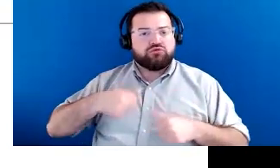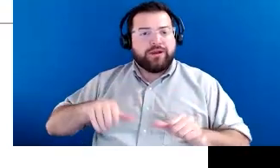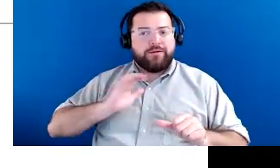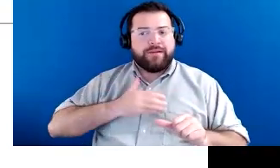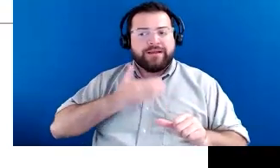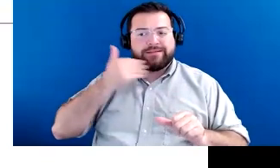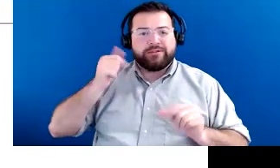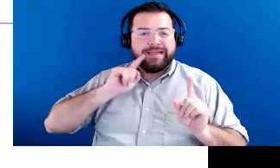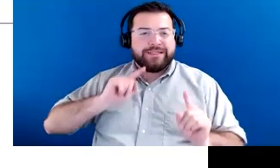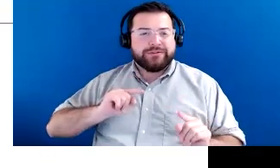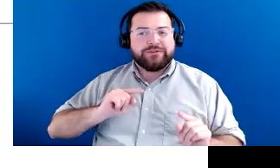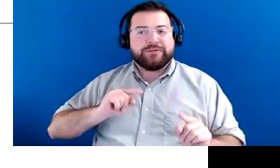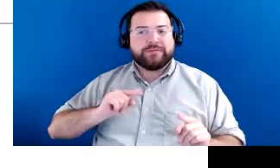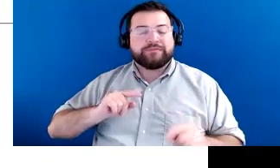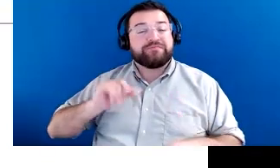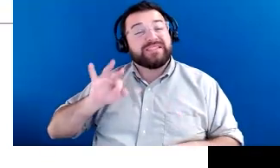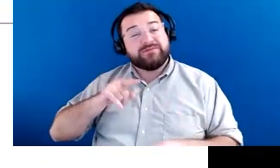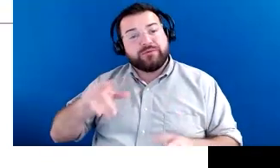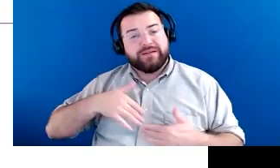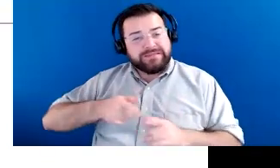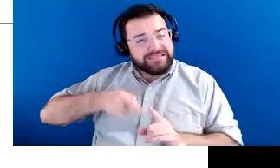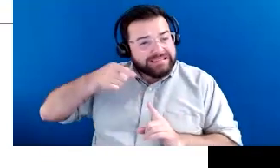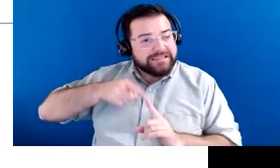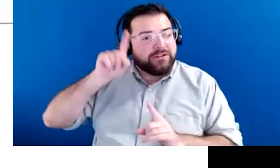For specific questions, I would highly recommend you reach out to